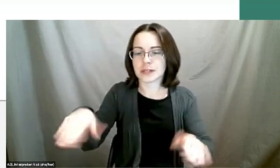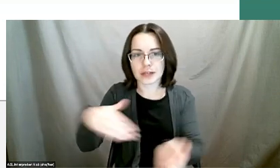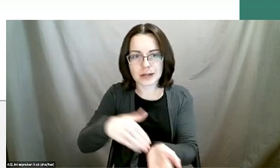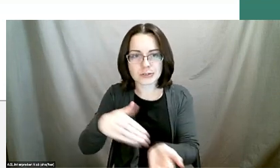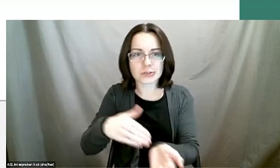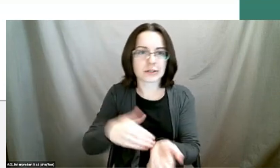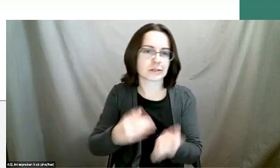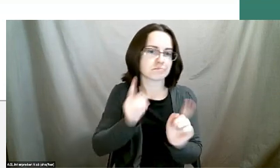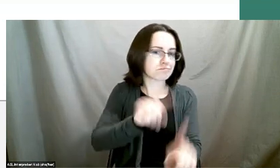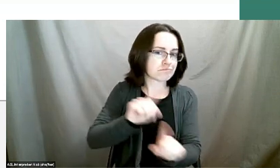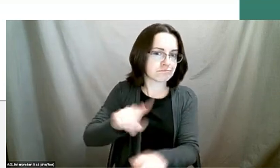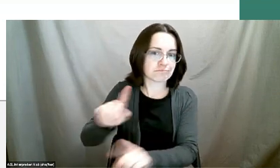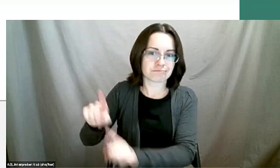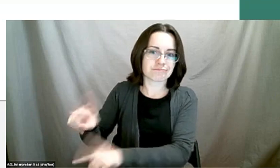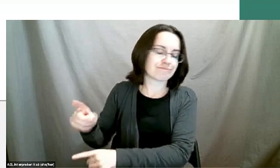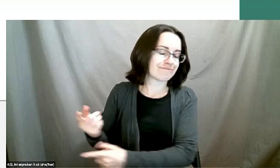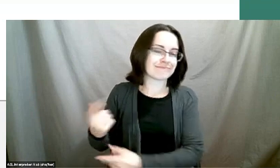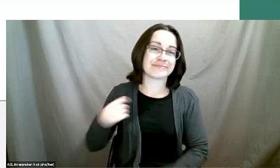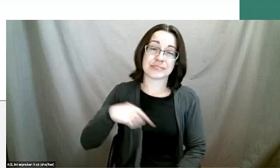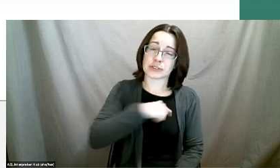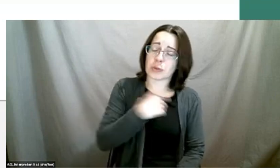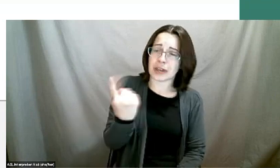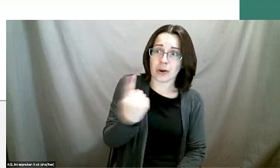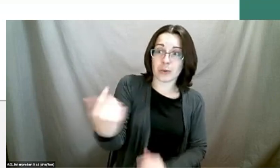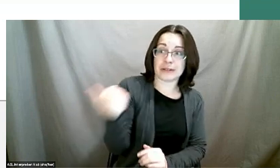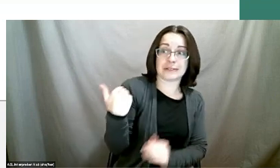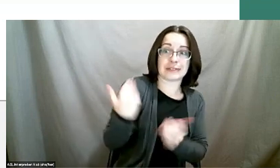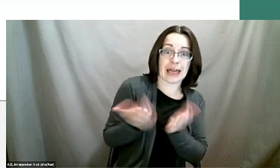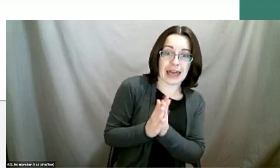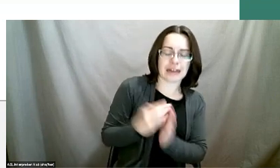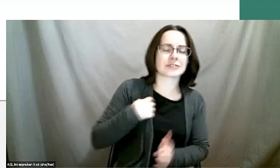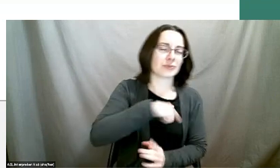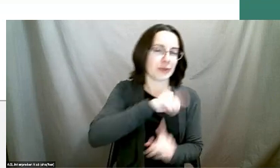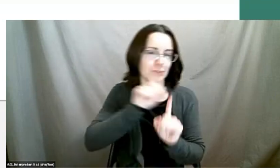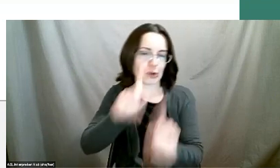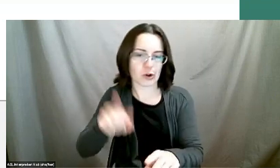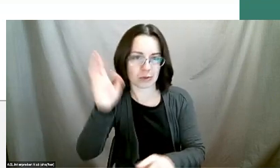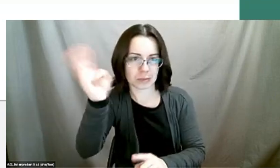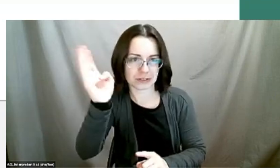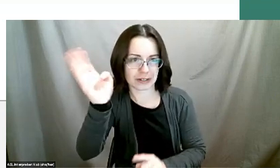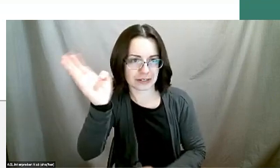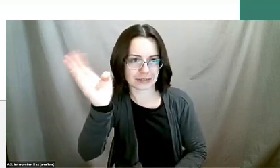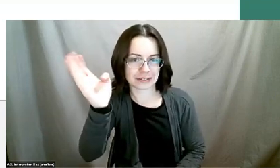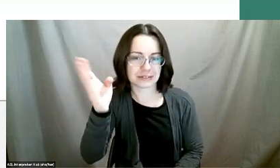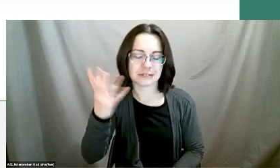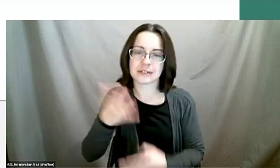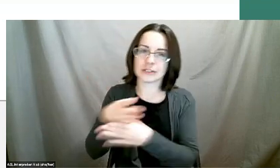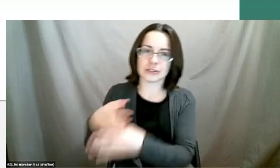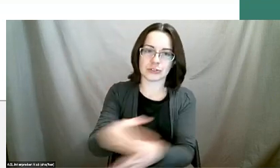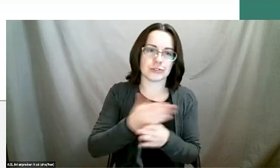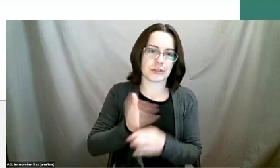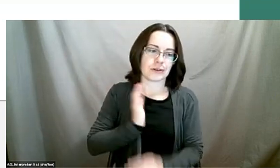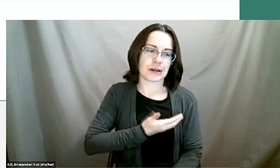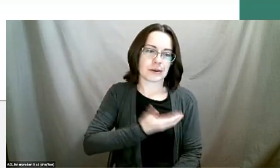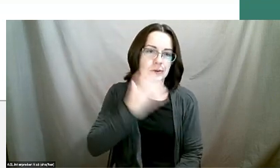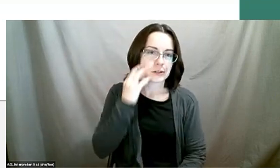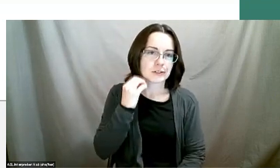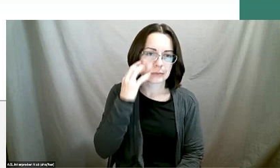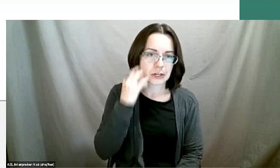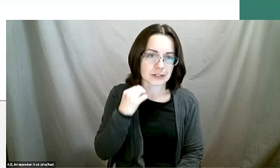that invitation to go give a talk whenever we can. We can share our experience and how patients present to us,